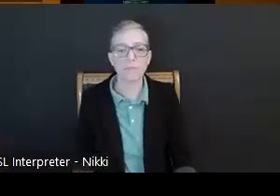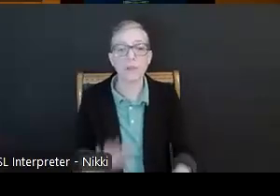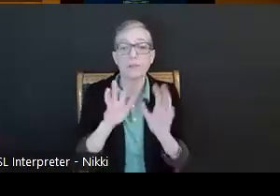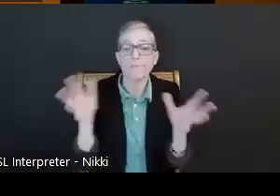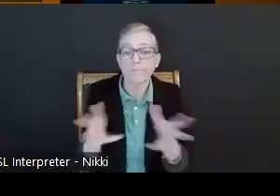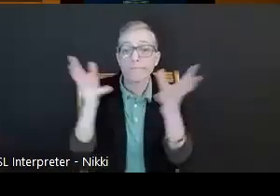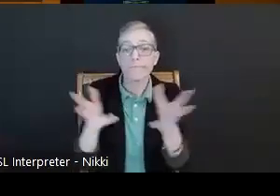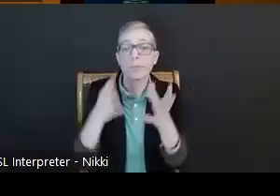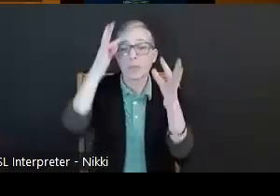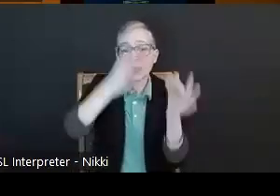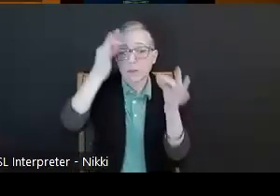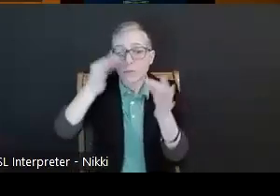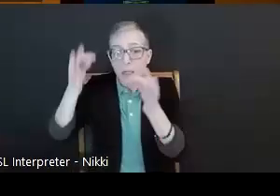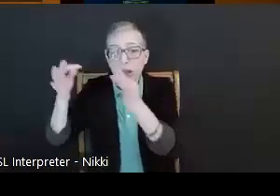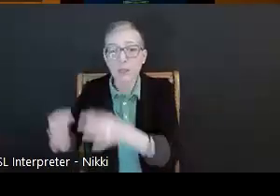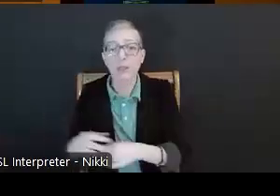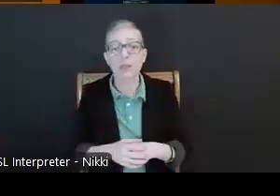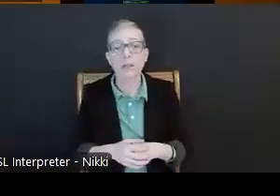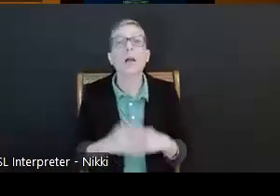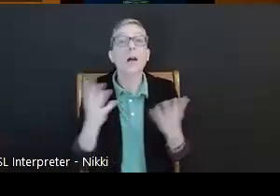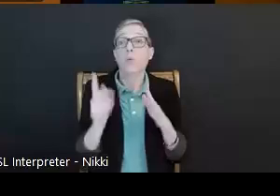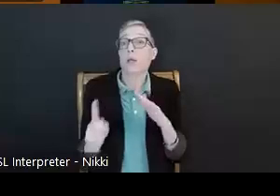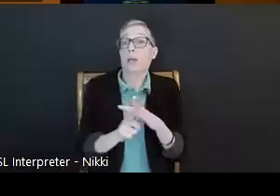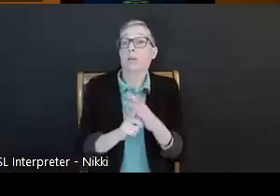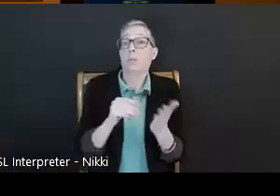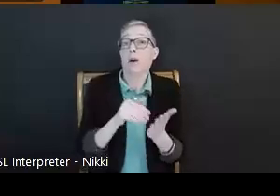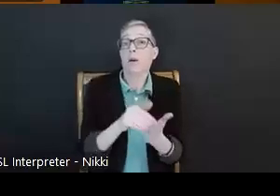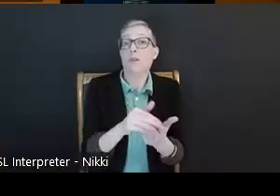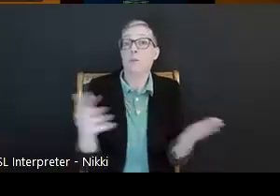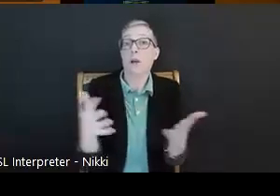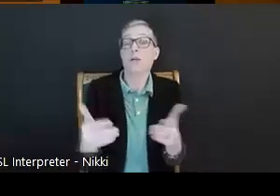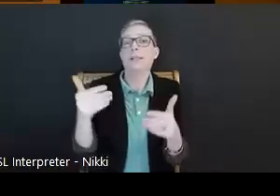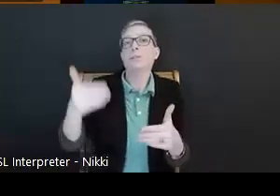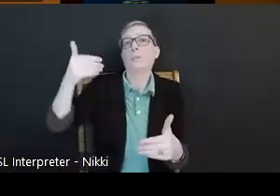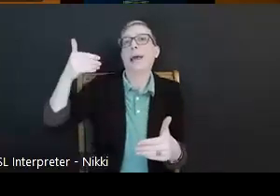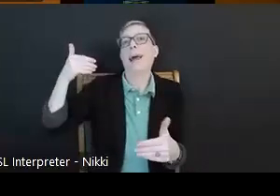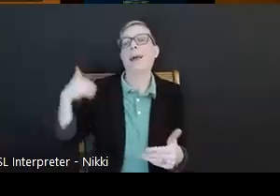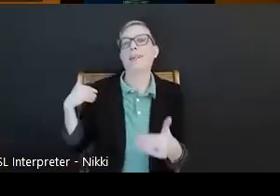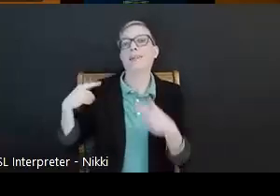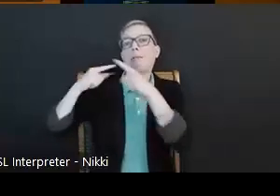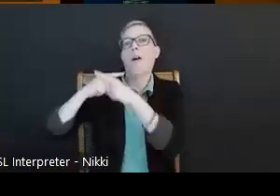what came through in the sessions is reconciling past conflicts um strengthening that relationship